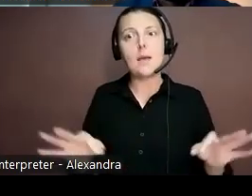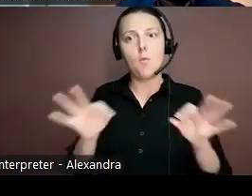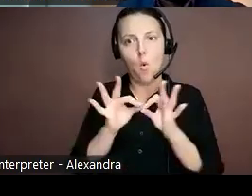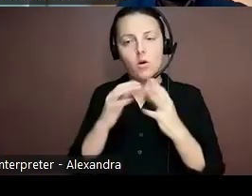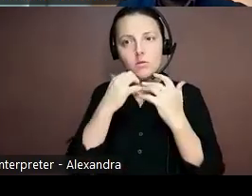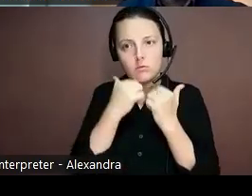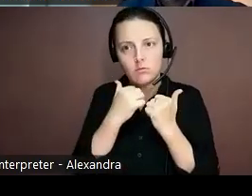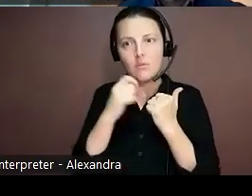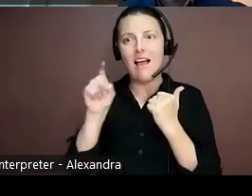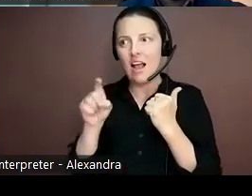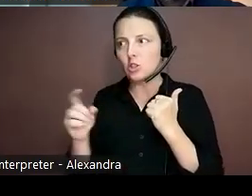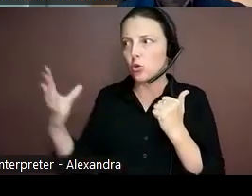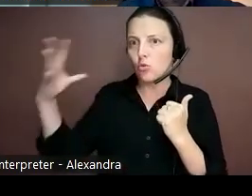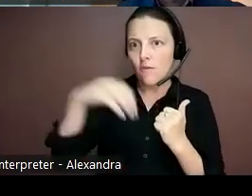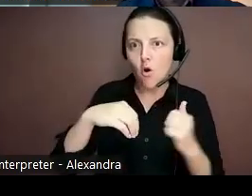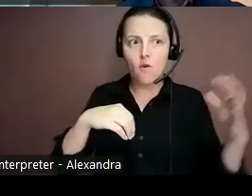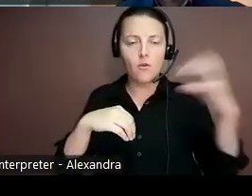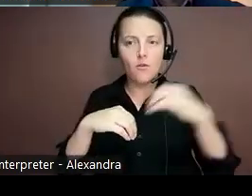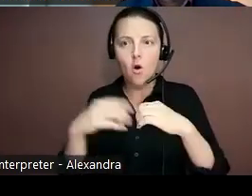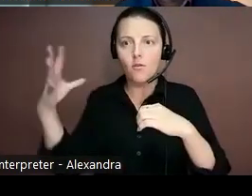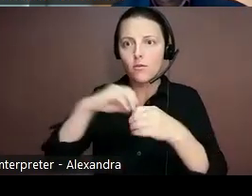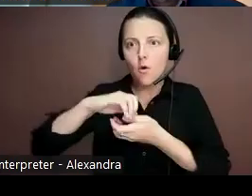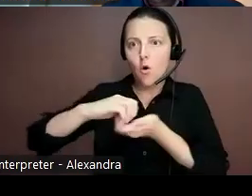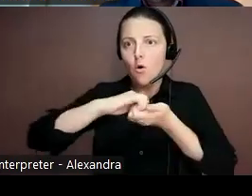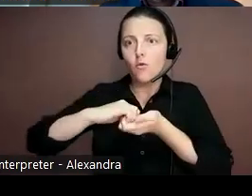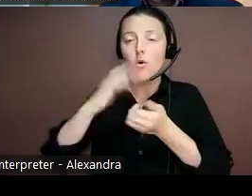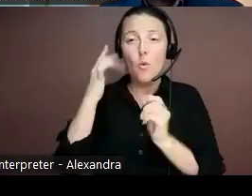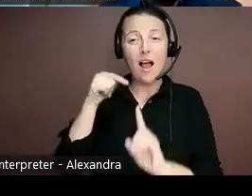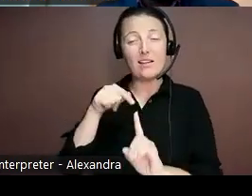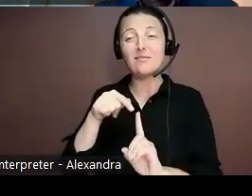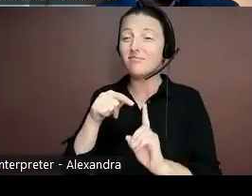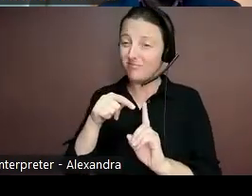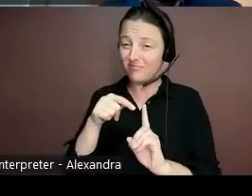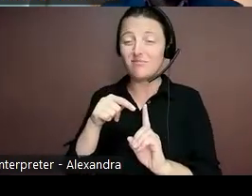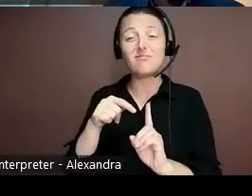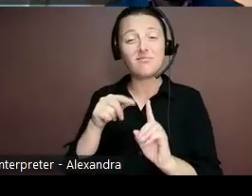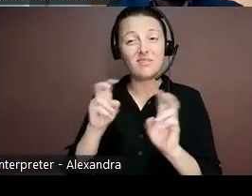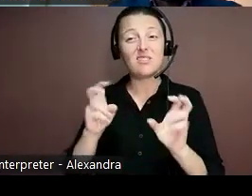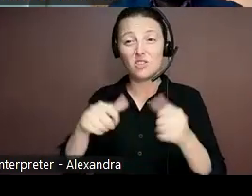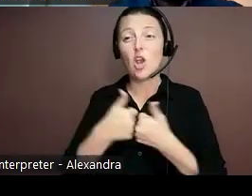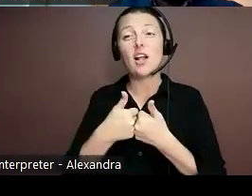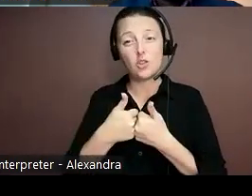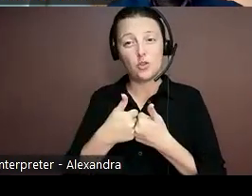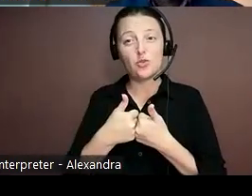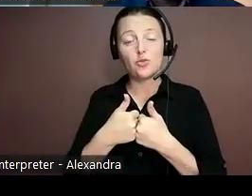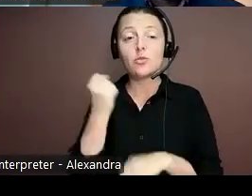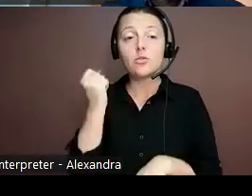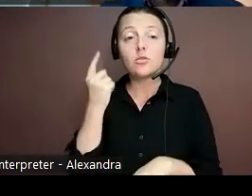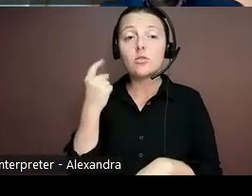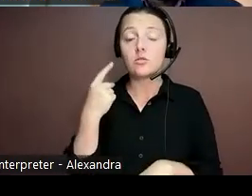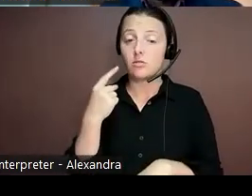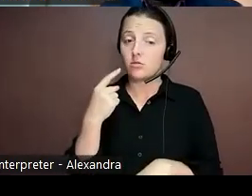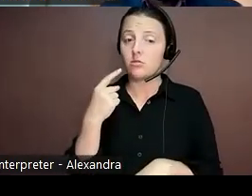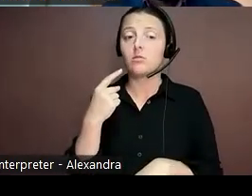is. um you know and you know across disciplines we can still uh there's still a lot enough literature